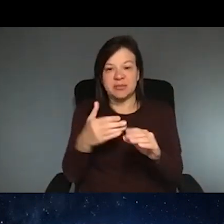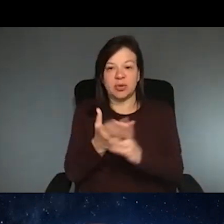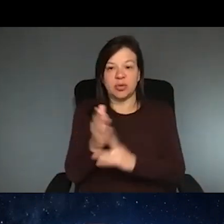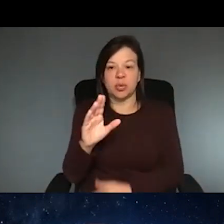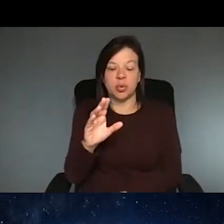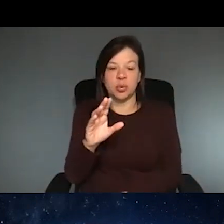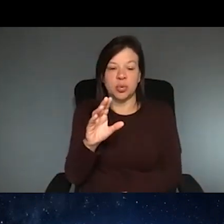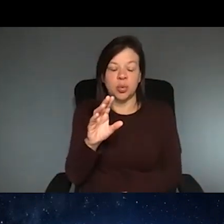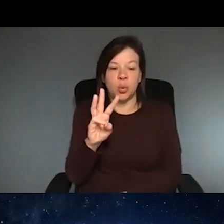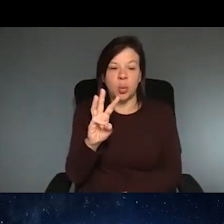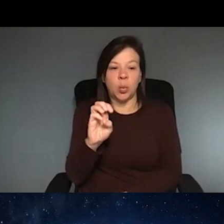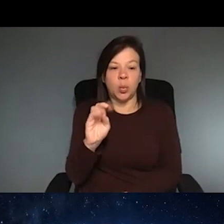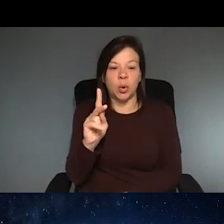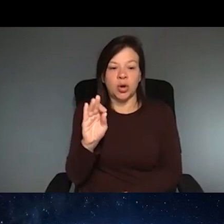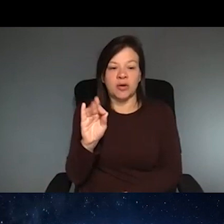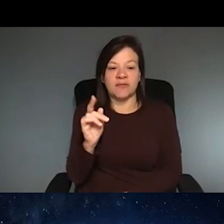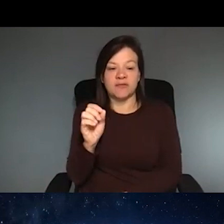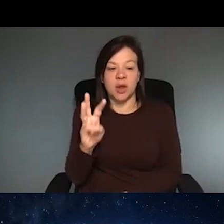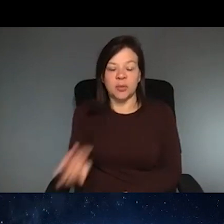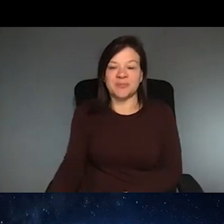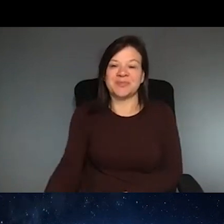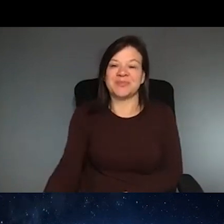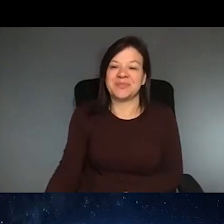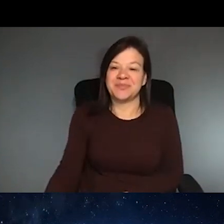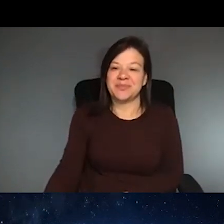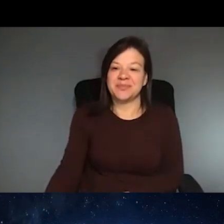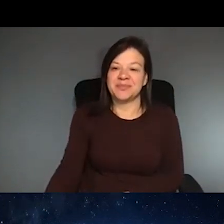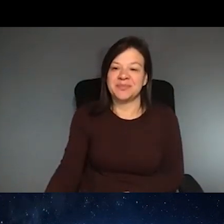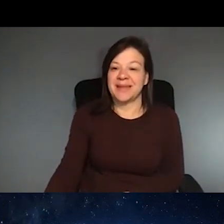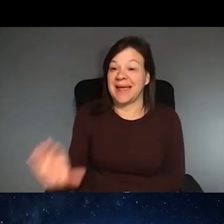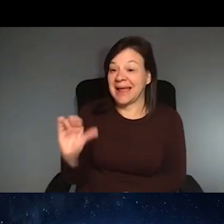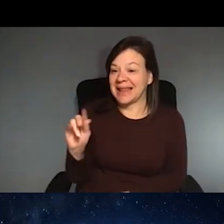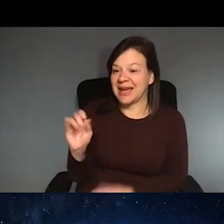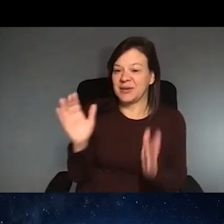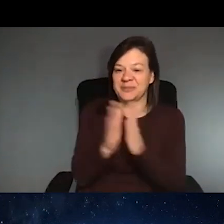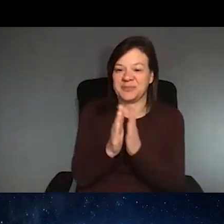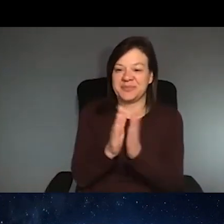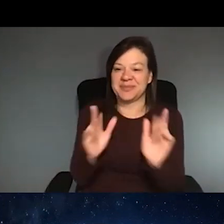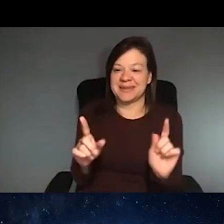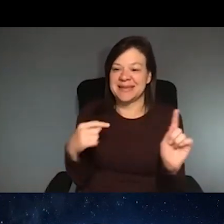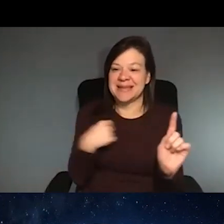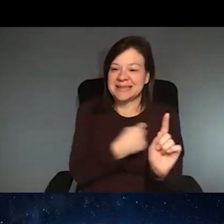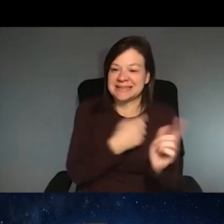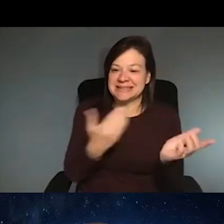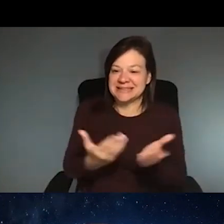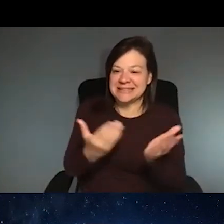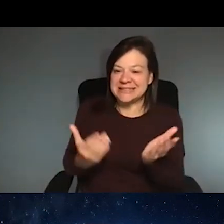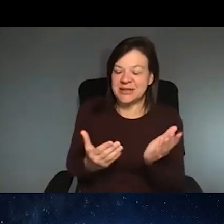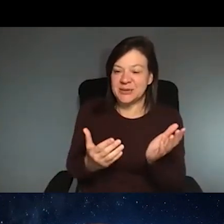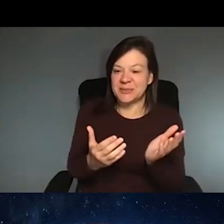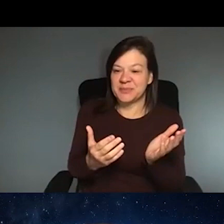IT THIS IS SOMETHING I HAVE DIRECT PULSE ON.